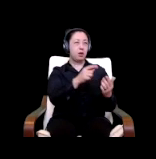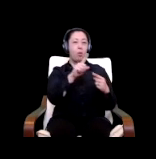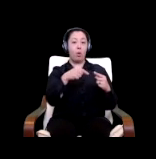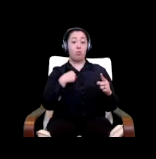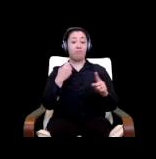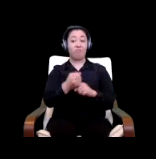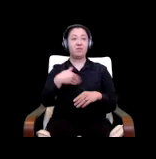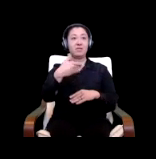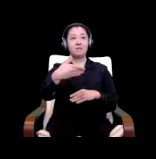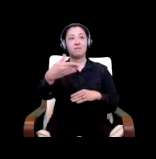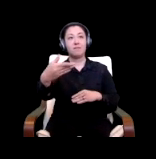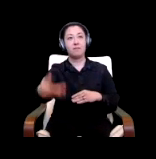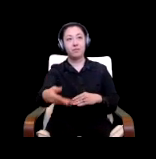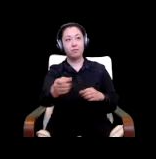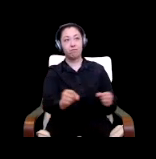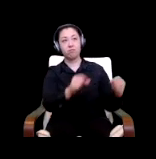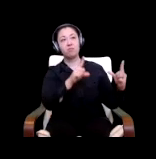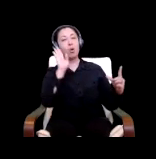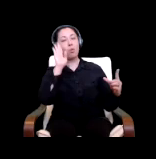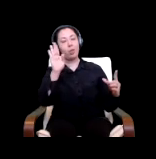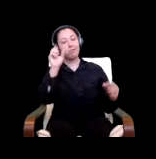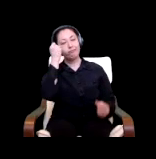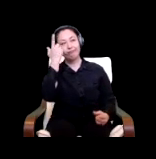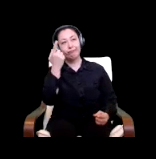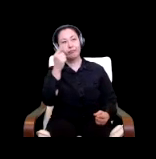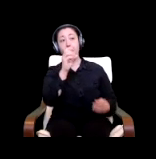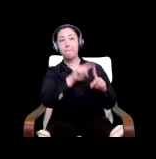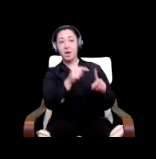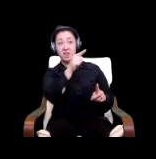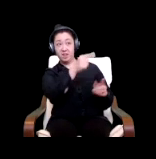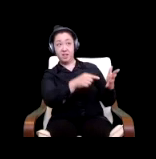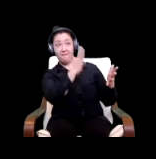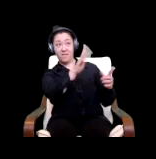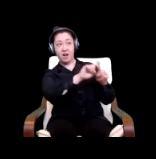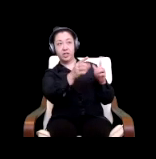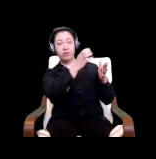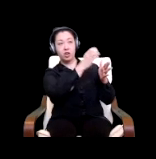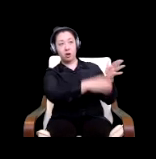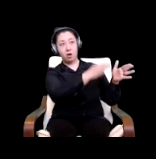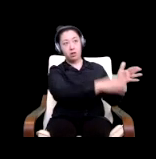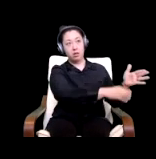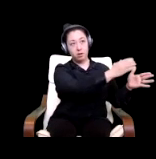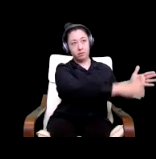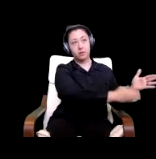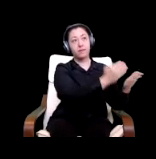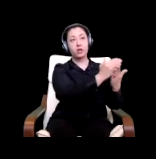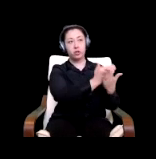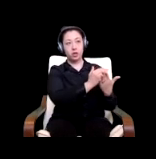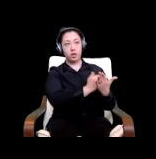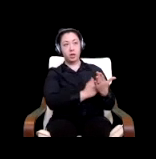like. These are the five columns of the checklist. First characteristics and concerns are the